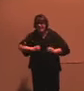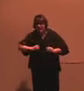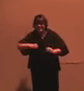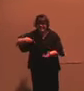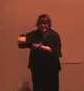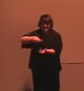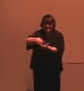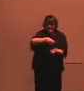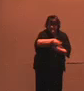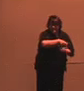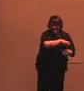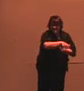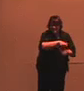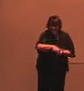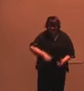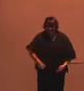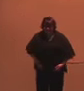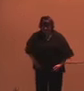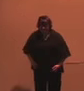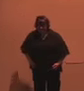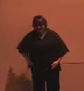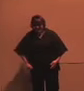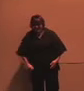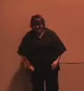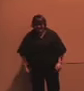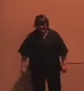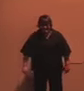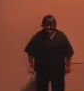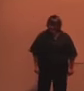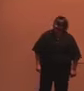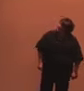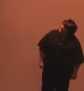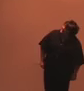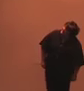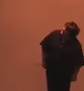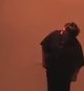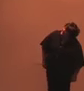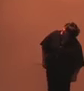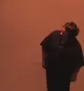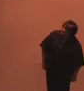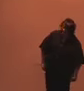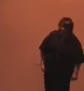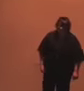So yeah, I hope he is not angry.